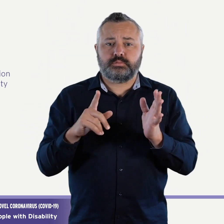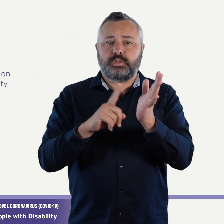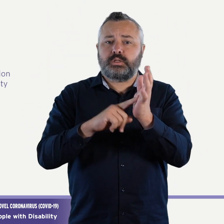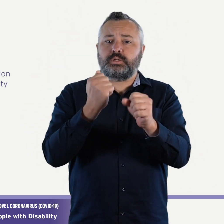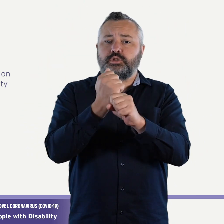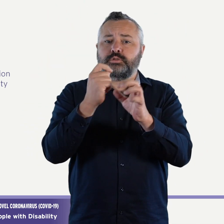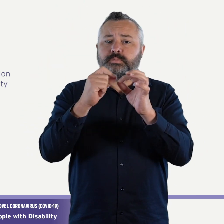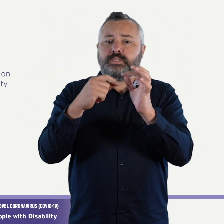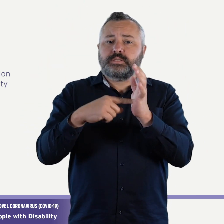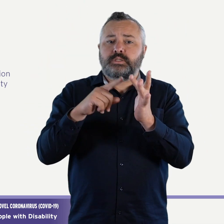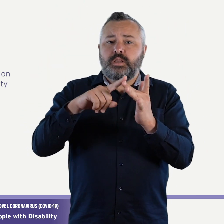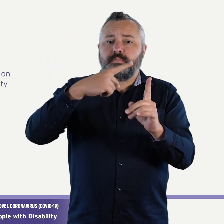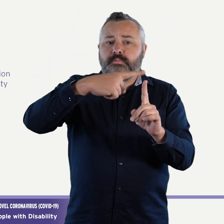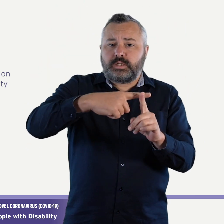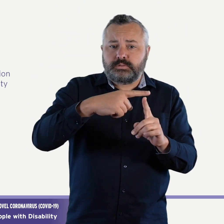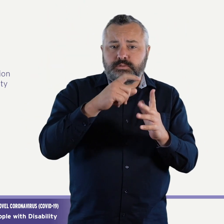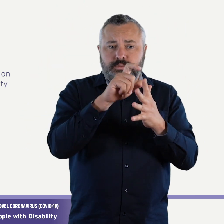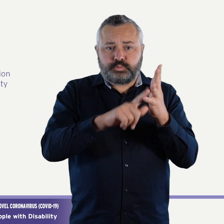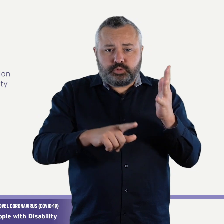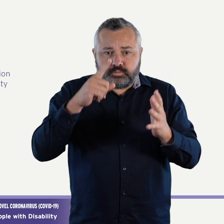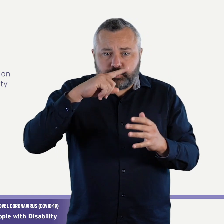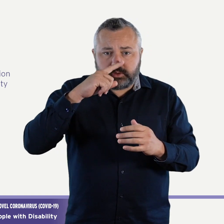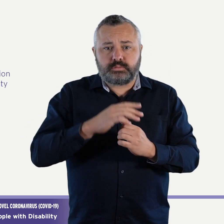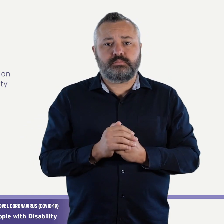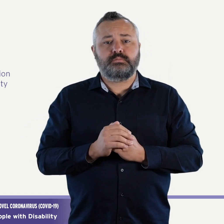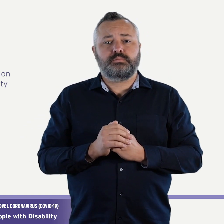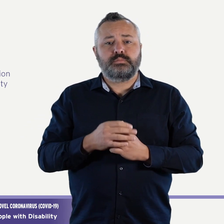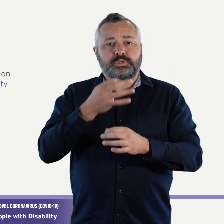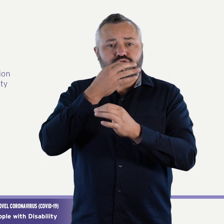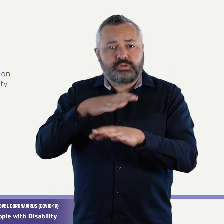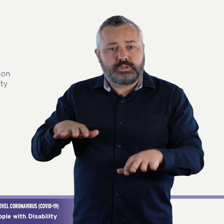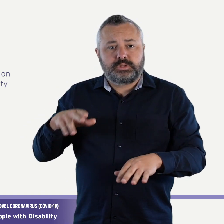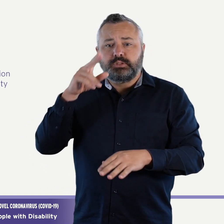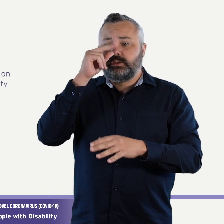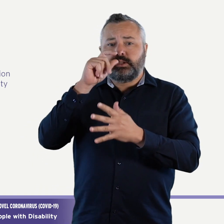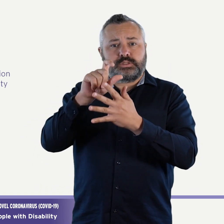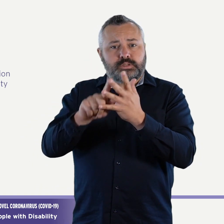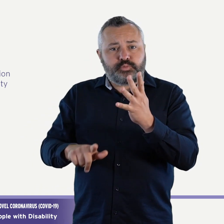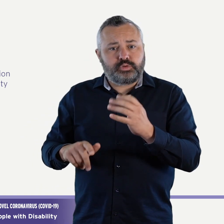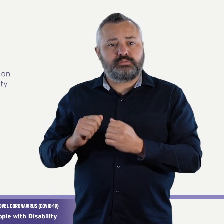people with disability who identify as LGBTI+, children and young people with disability